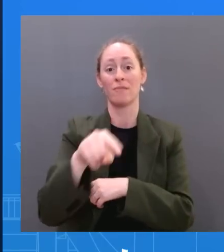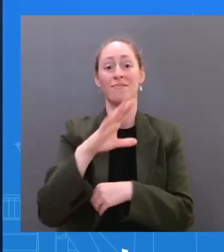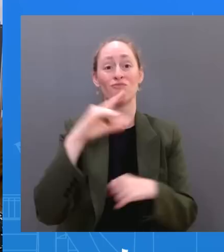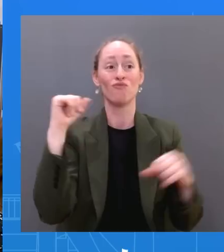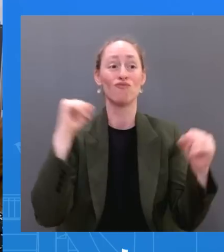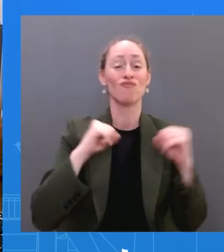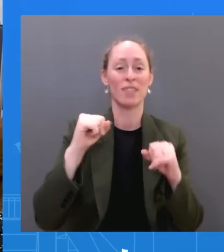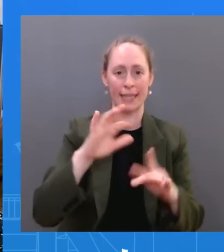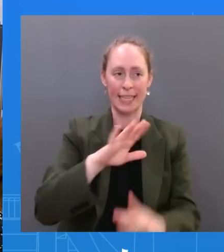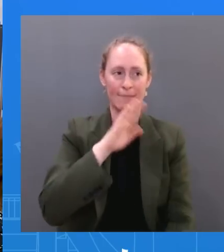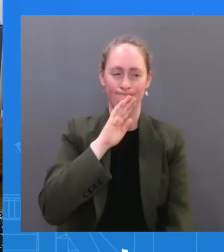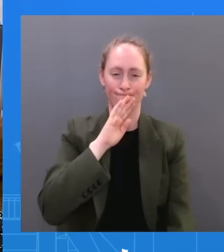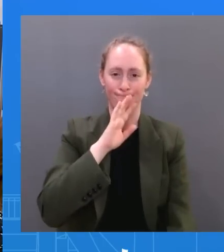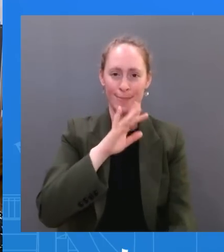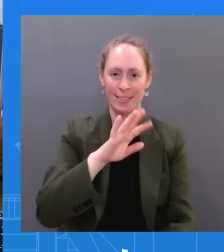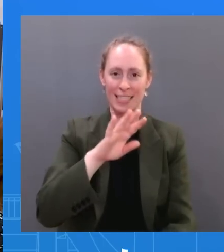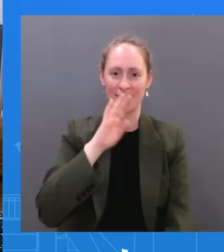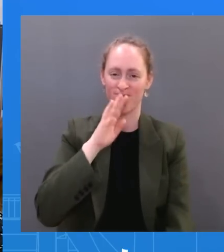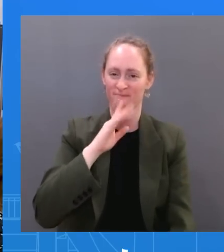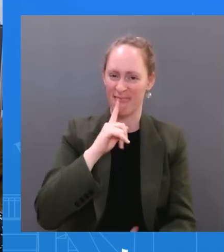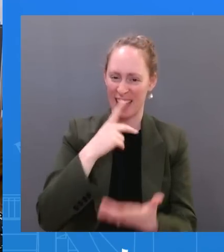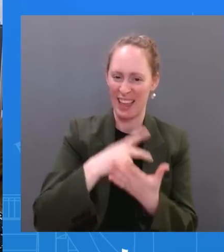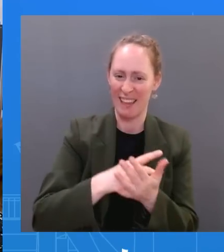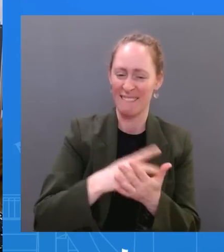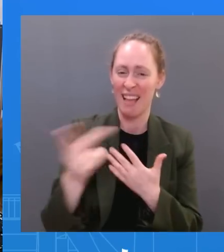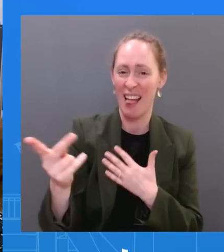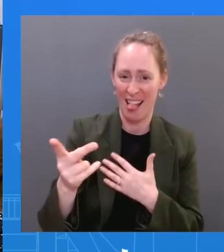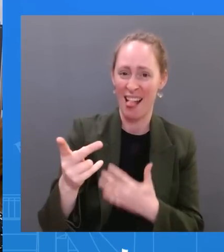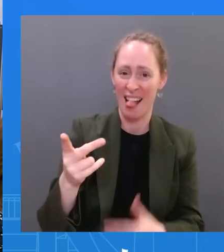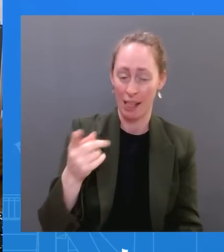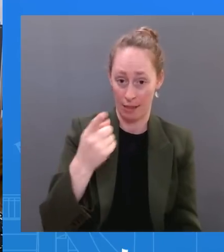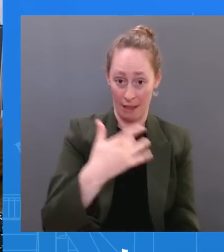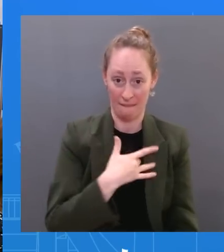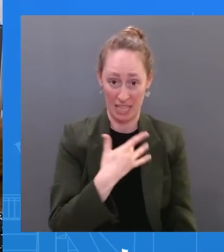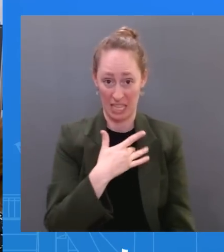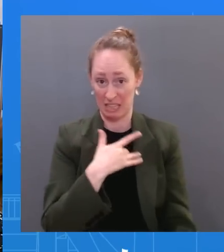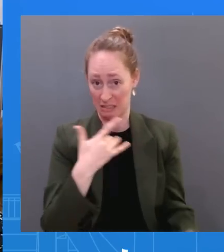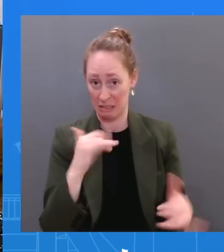even if this war extends months, years in the future, that Russia will not be able to take Kyiv?